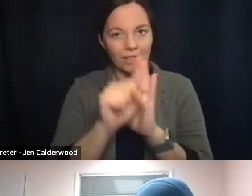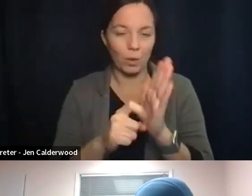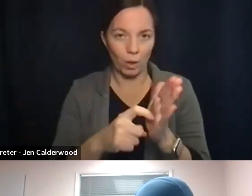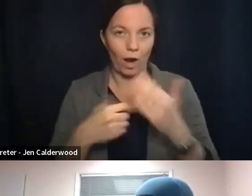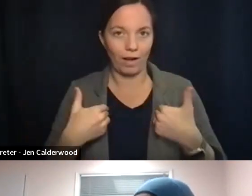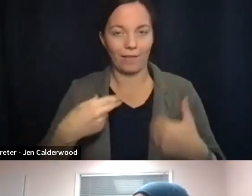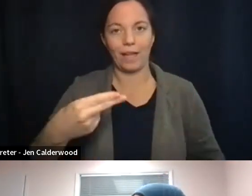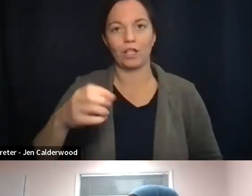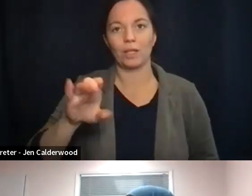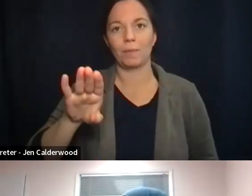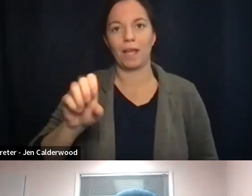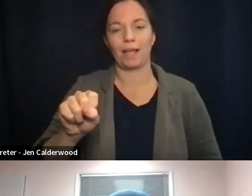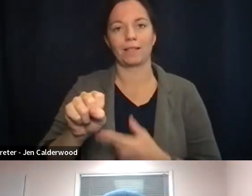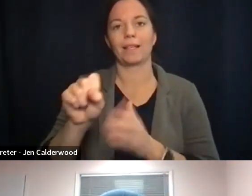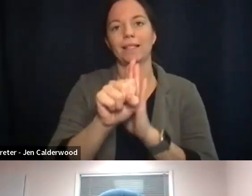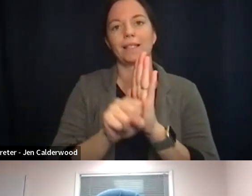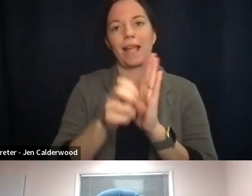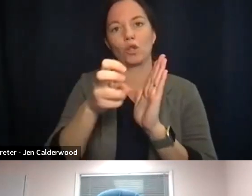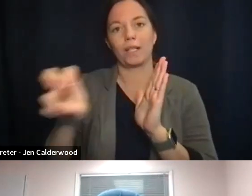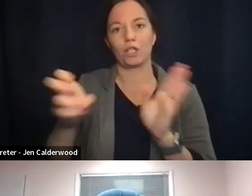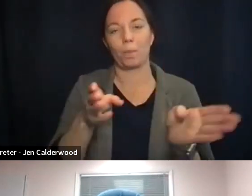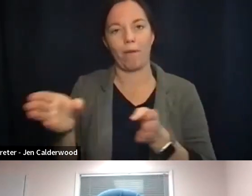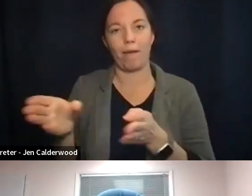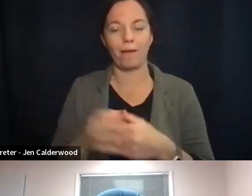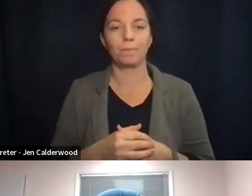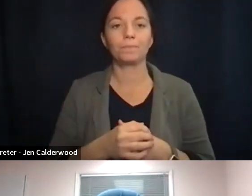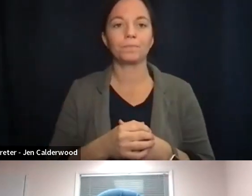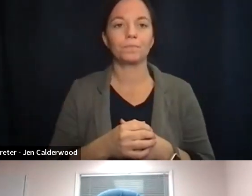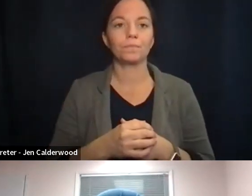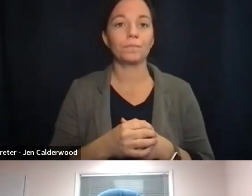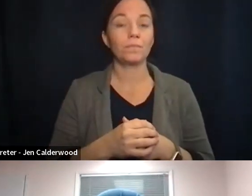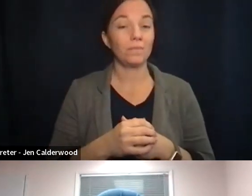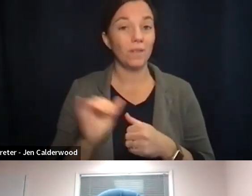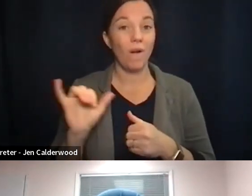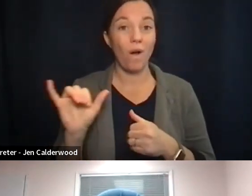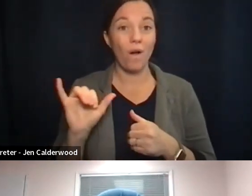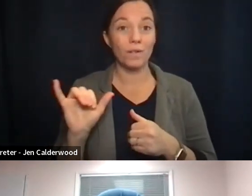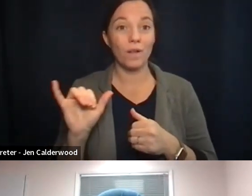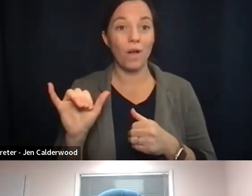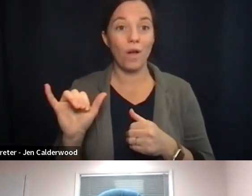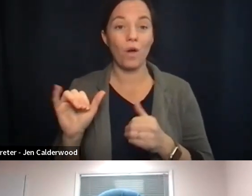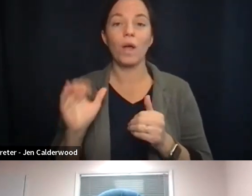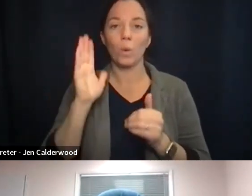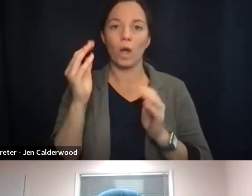Right? Every state requires to have an HCBS state transition plan.